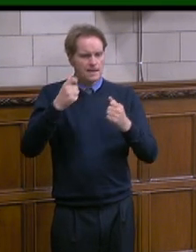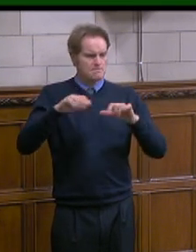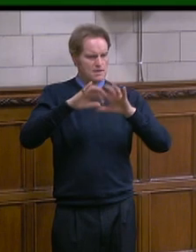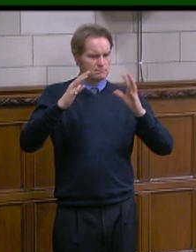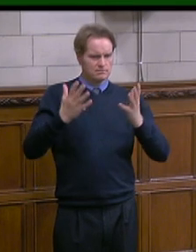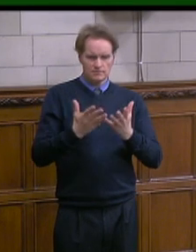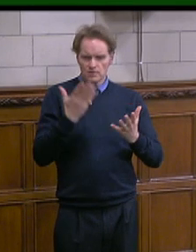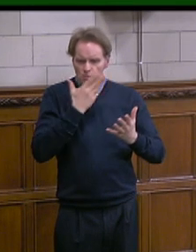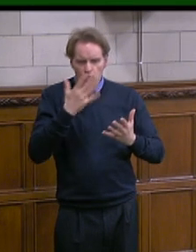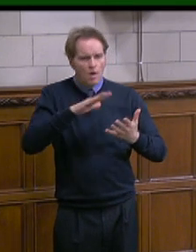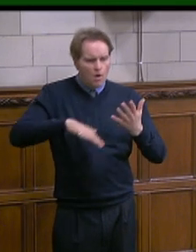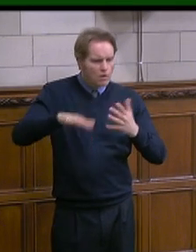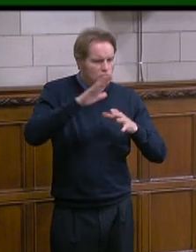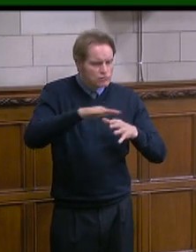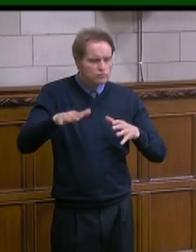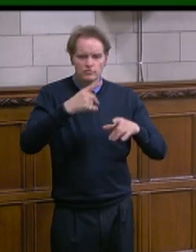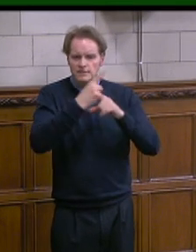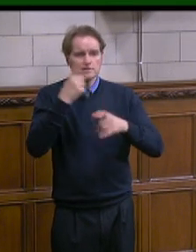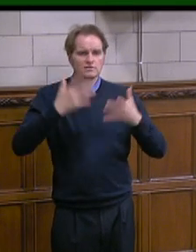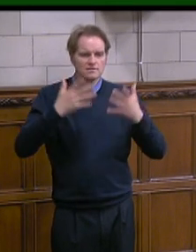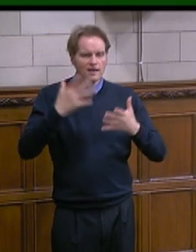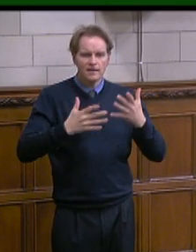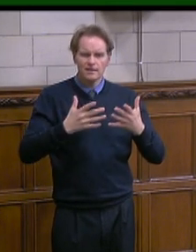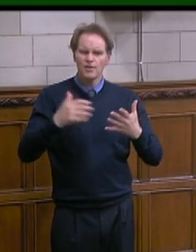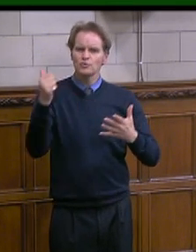what our society should be: welcoming and inclusive for everyone.